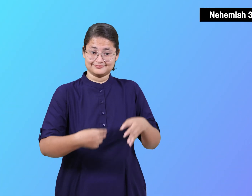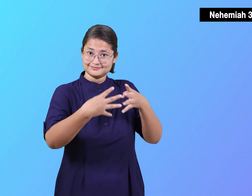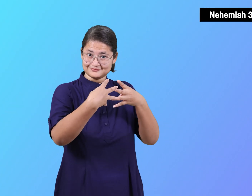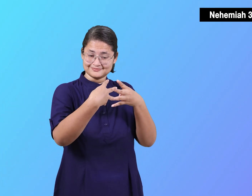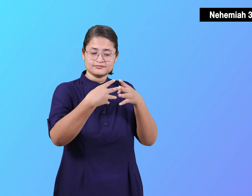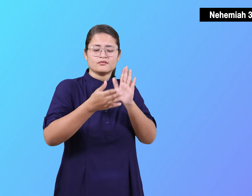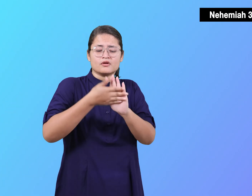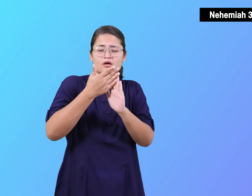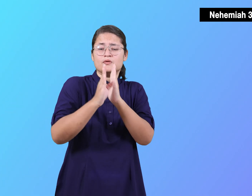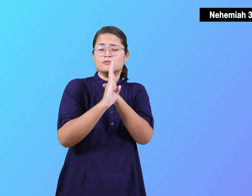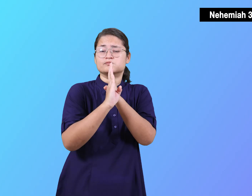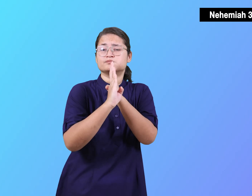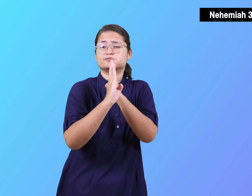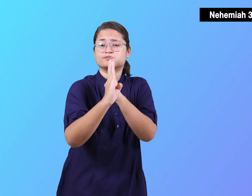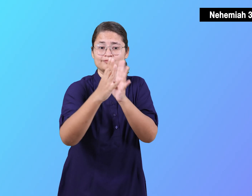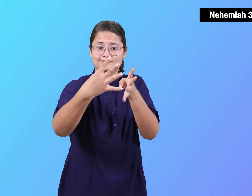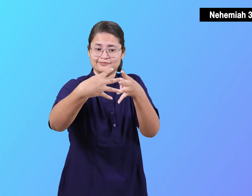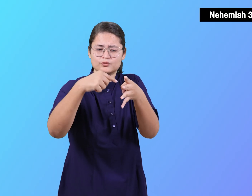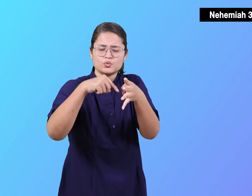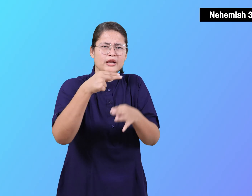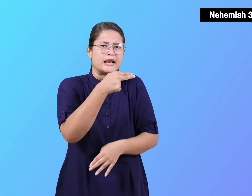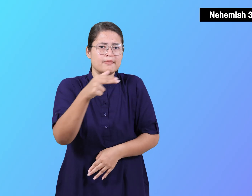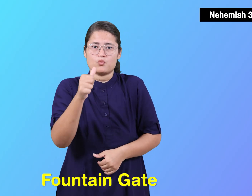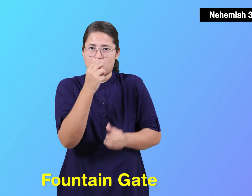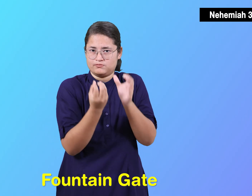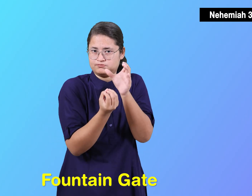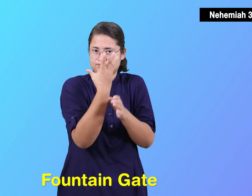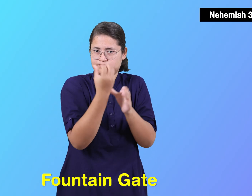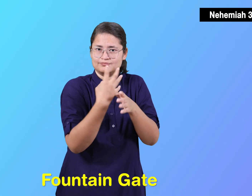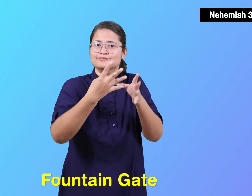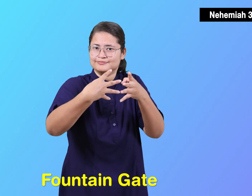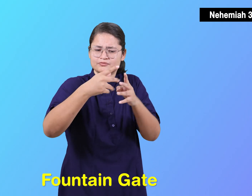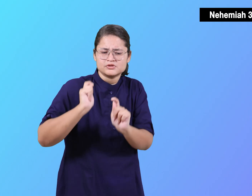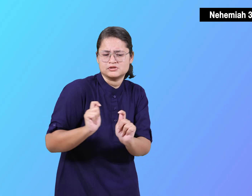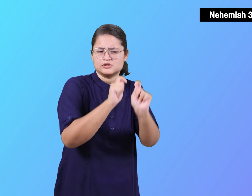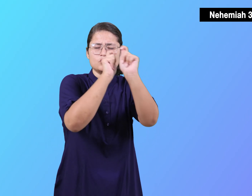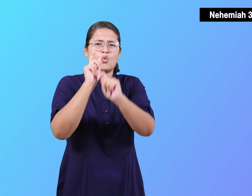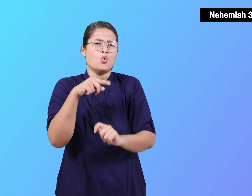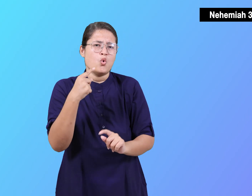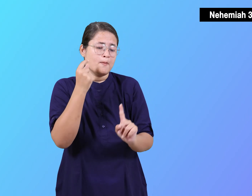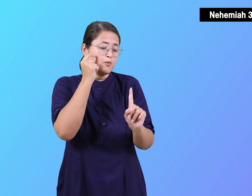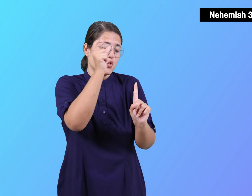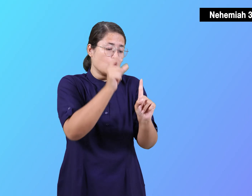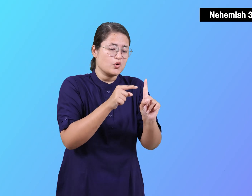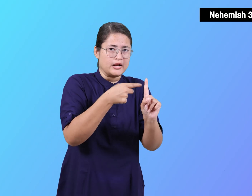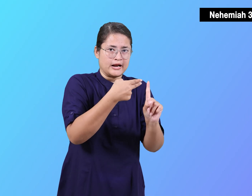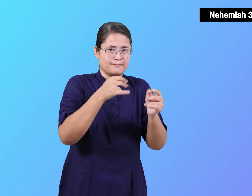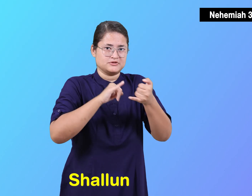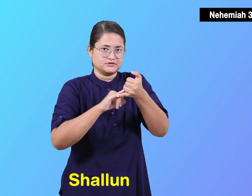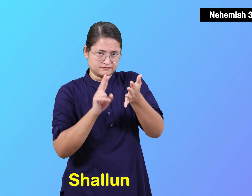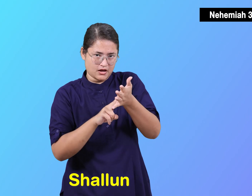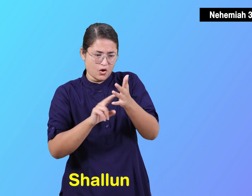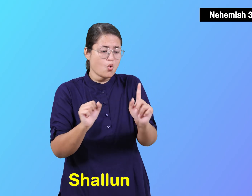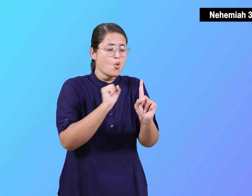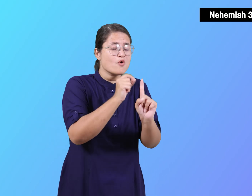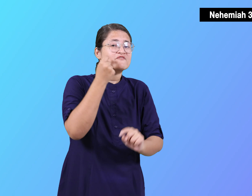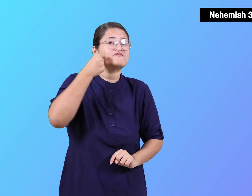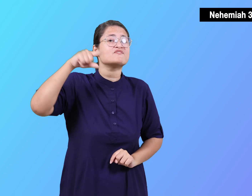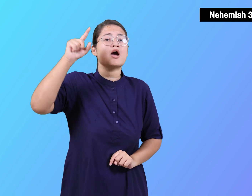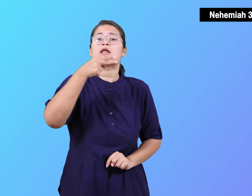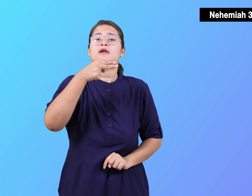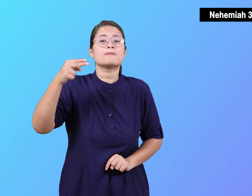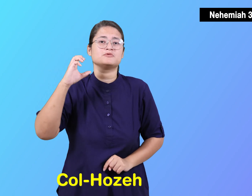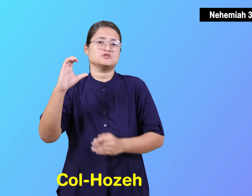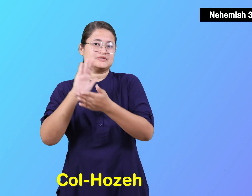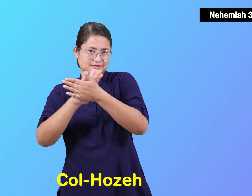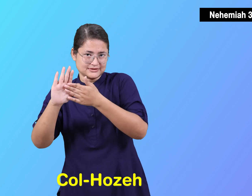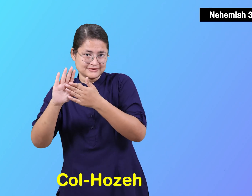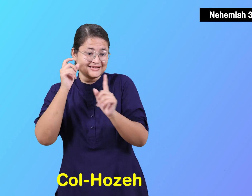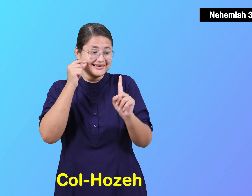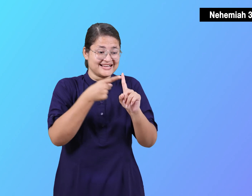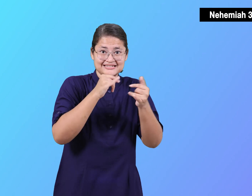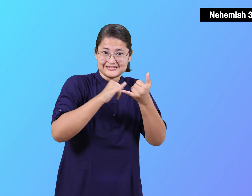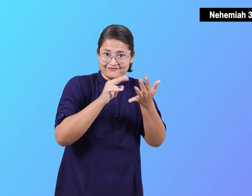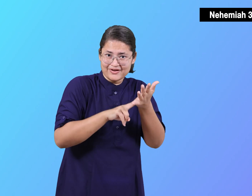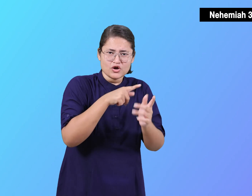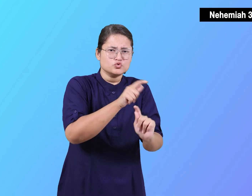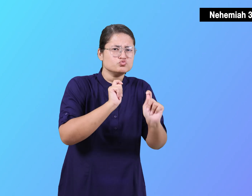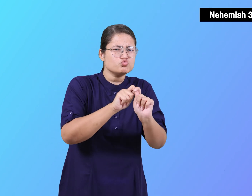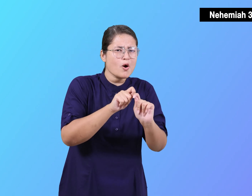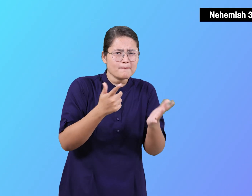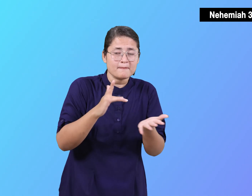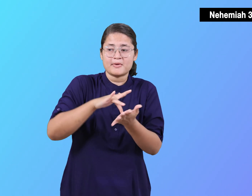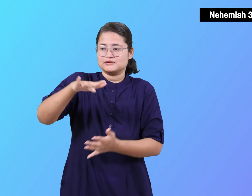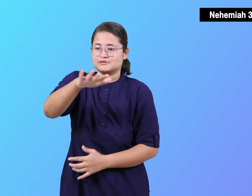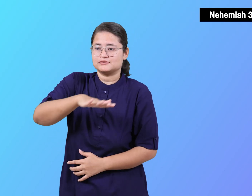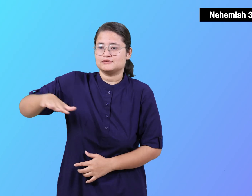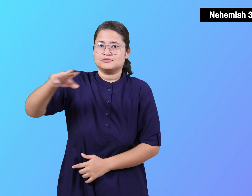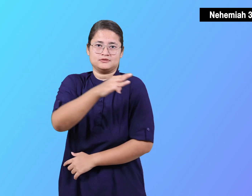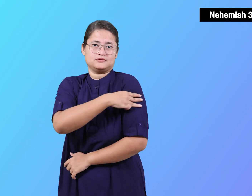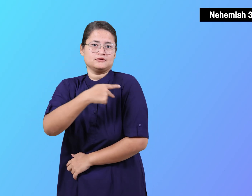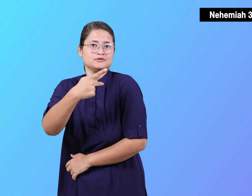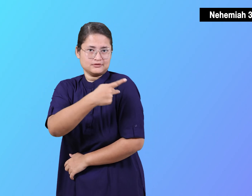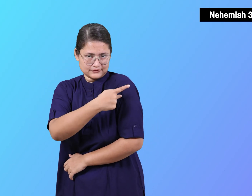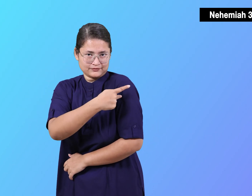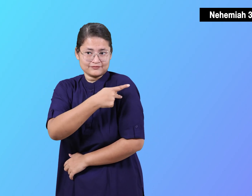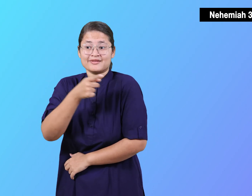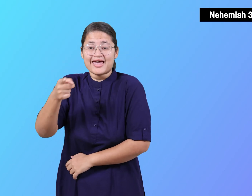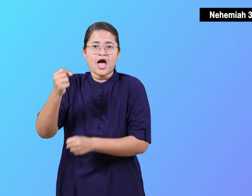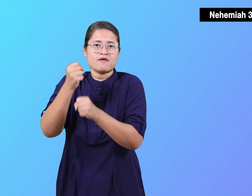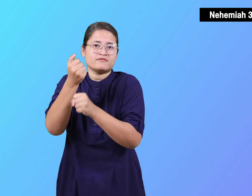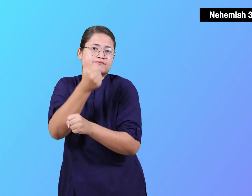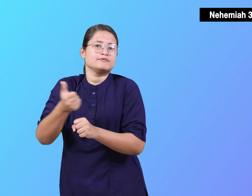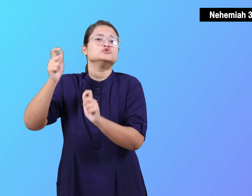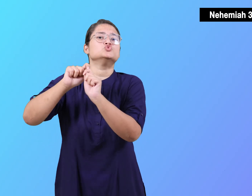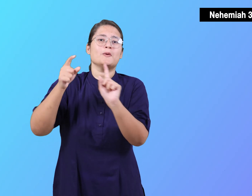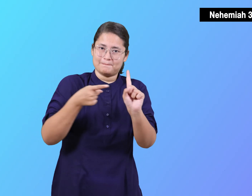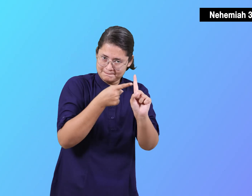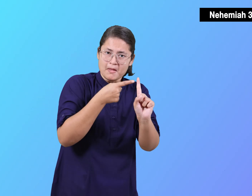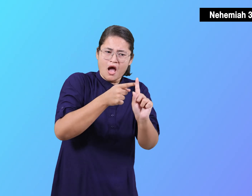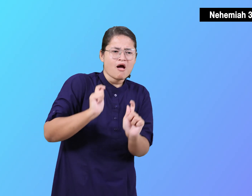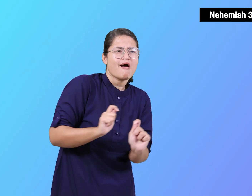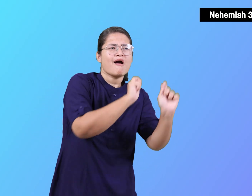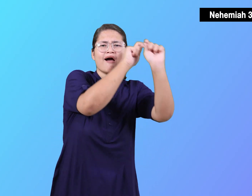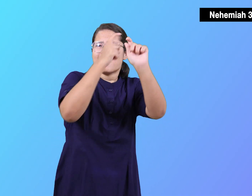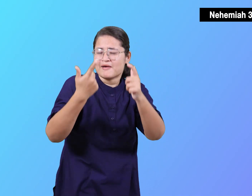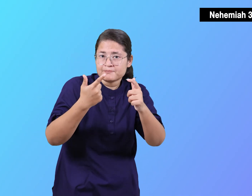Shallun son of Col-Hozeh repaired the Fountain Gate. Shallun was the governor of the district of Mizpah.